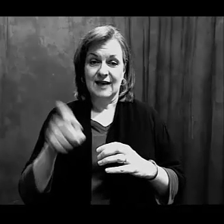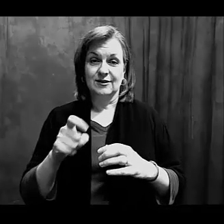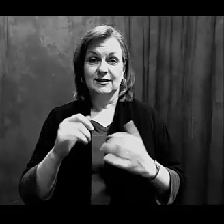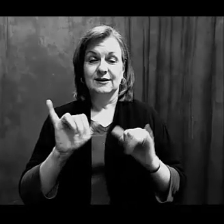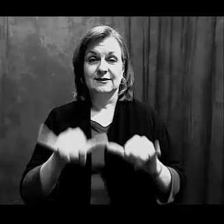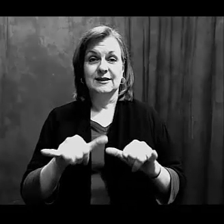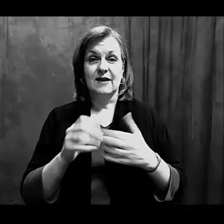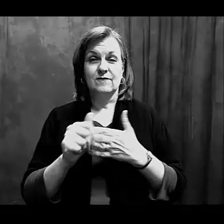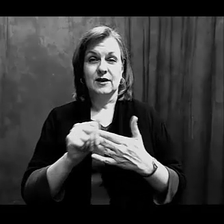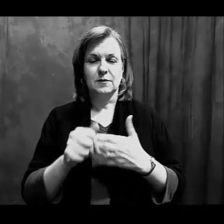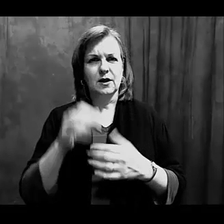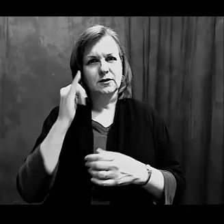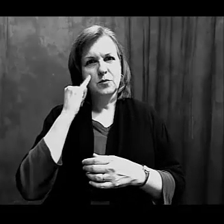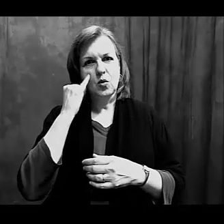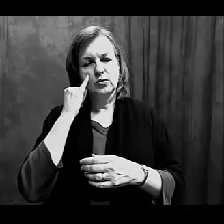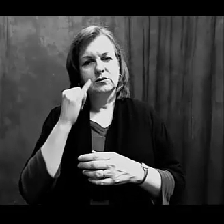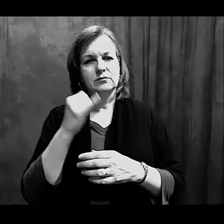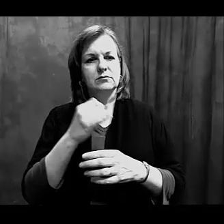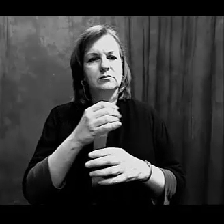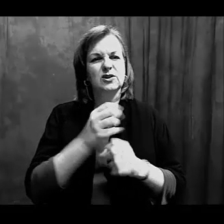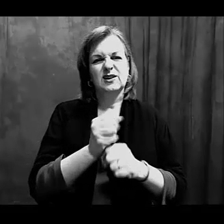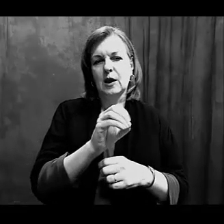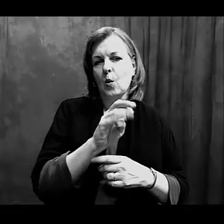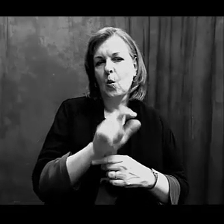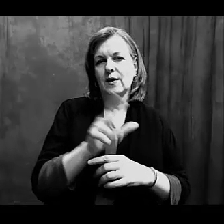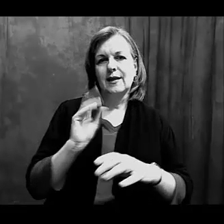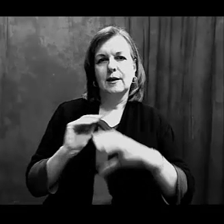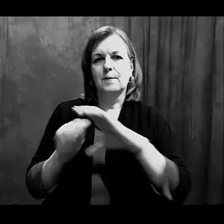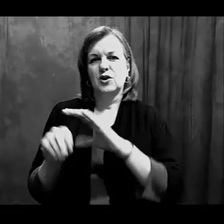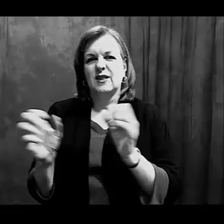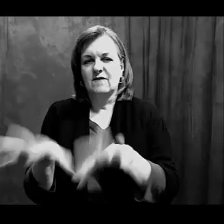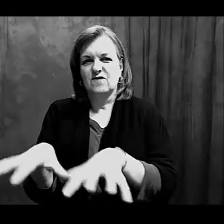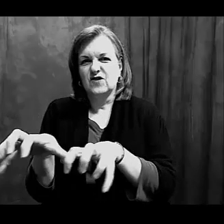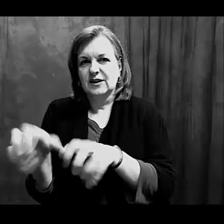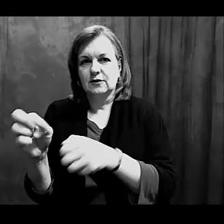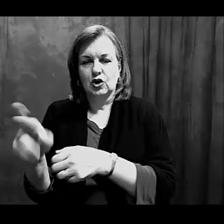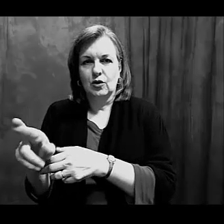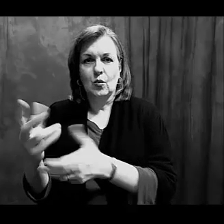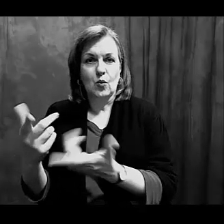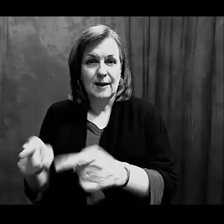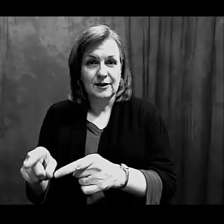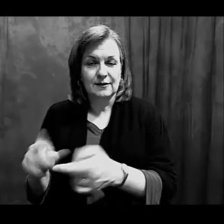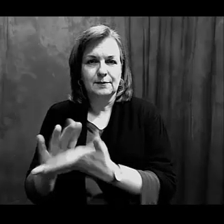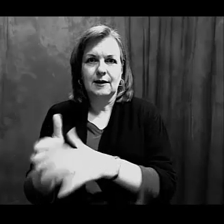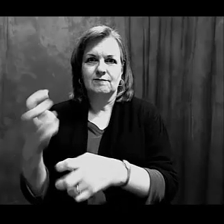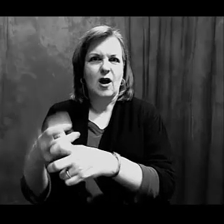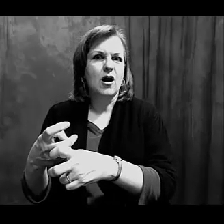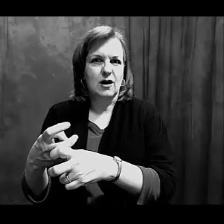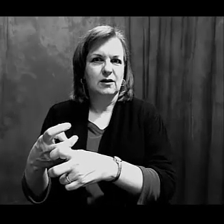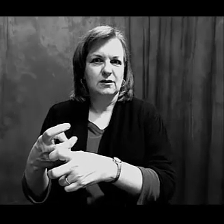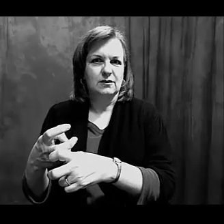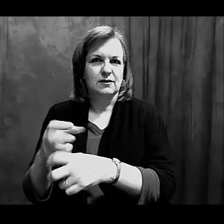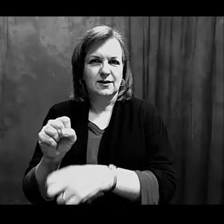because what happens if you put oil in the freezer? will it freezes into a solid right?